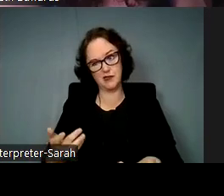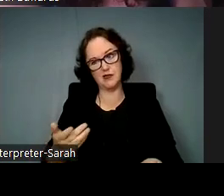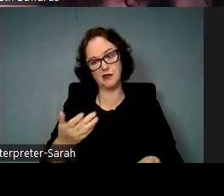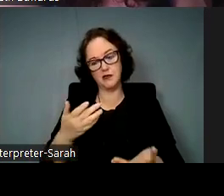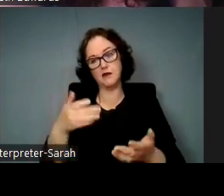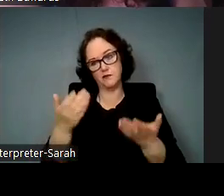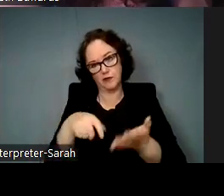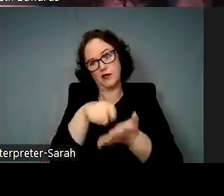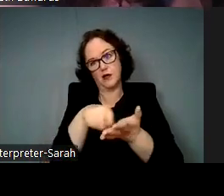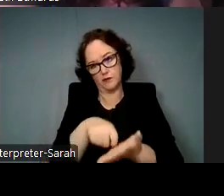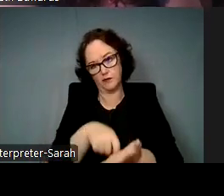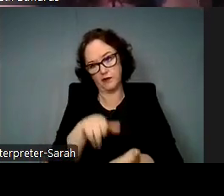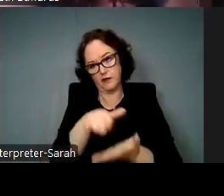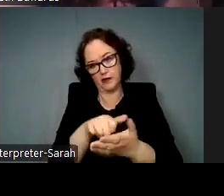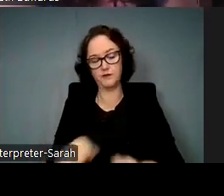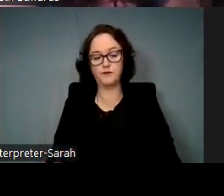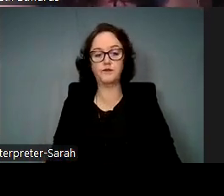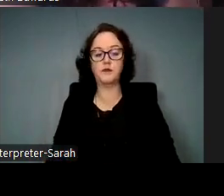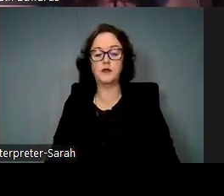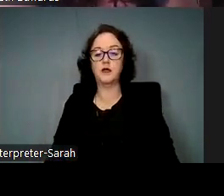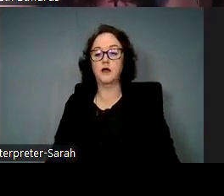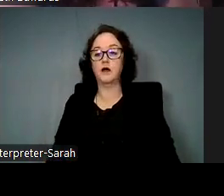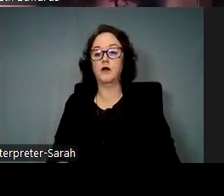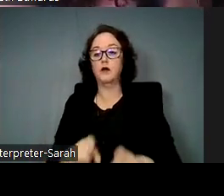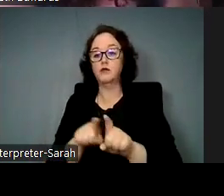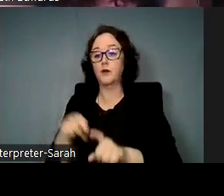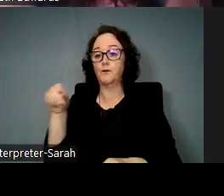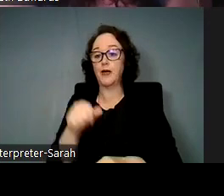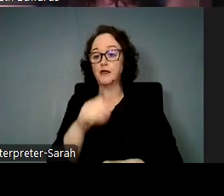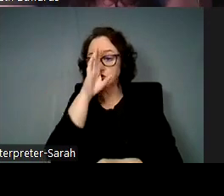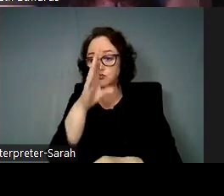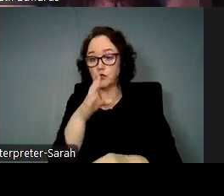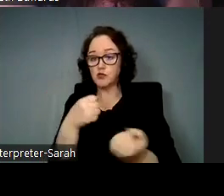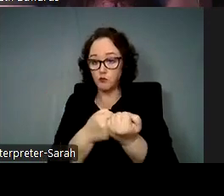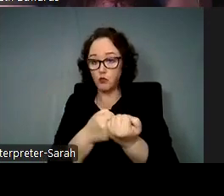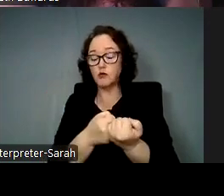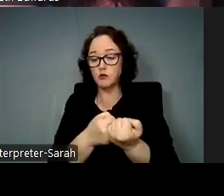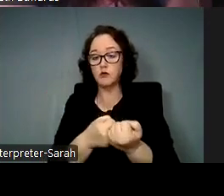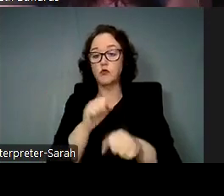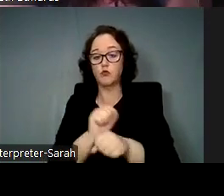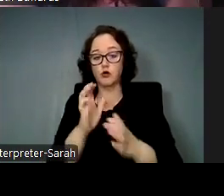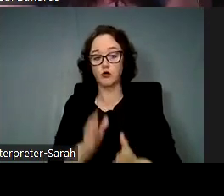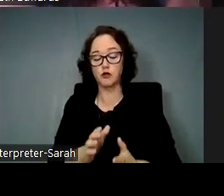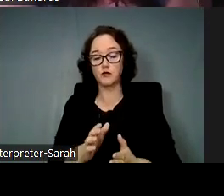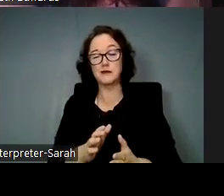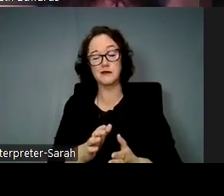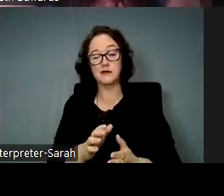course, Susan mentioned rates paying the direct support workers. The rates section is pretty complicated. I think that